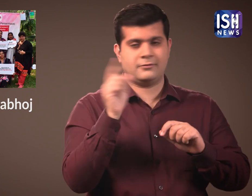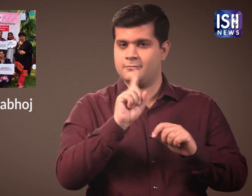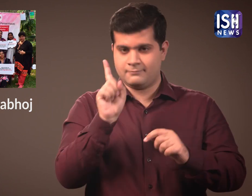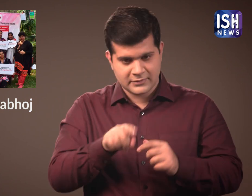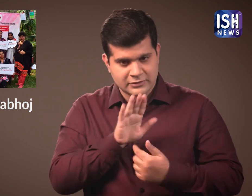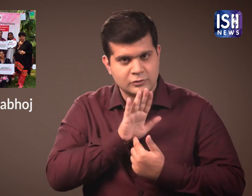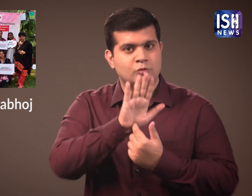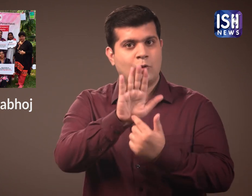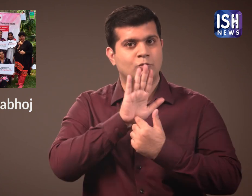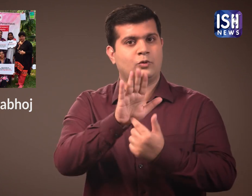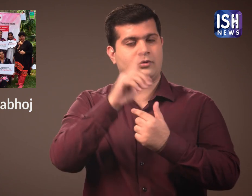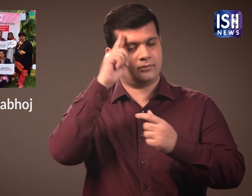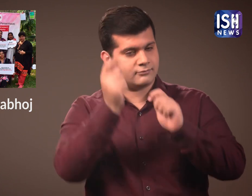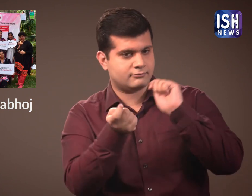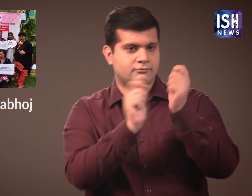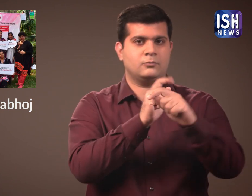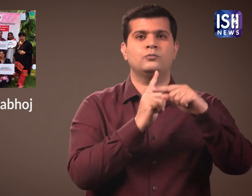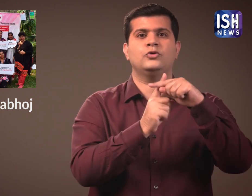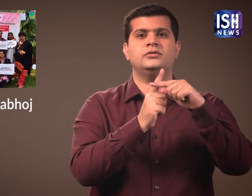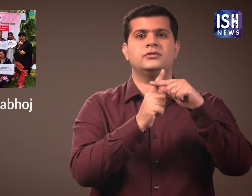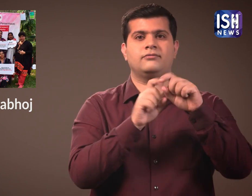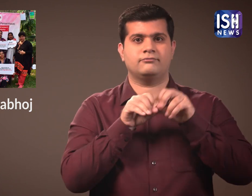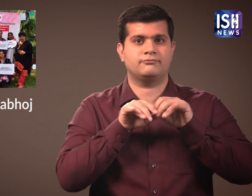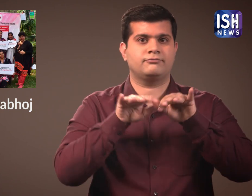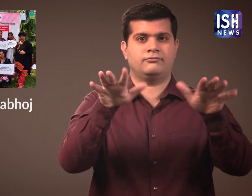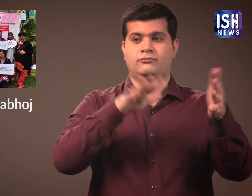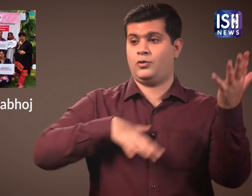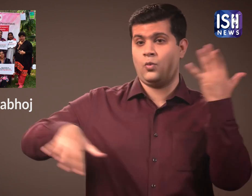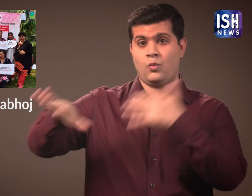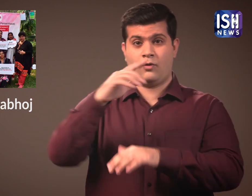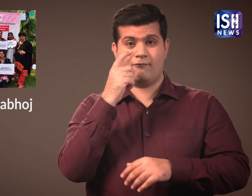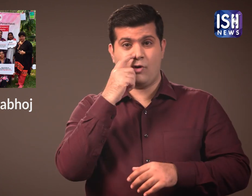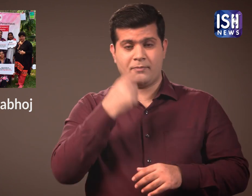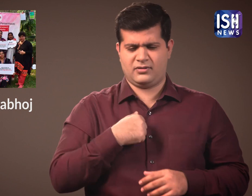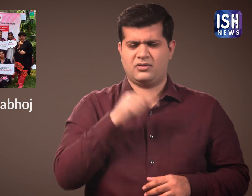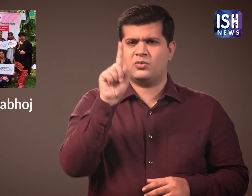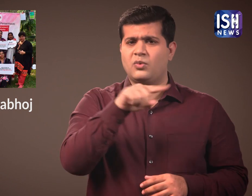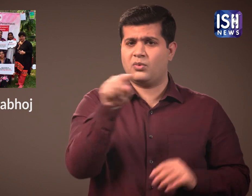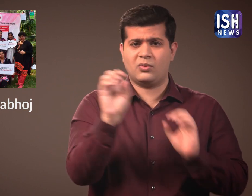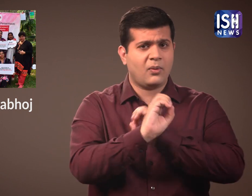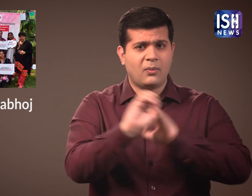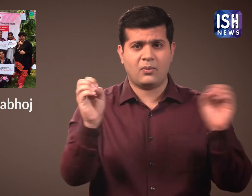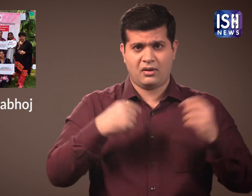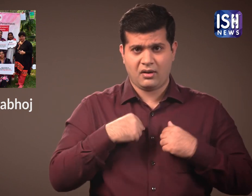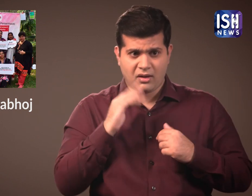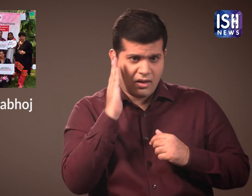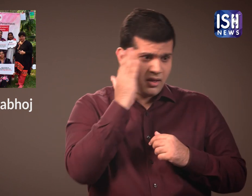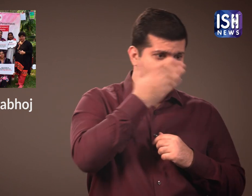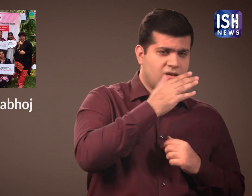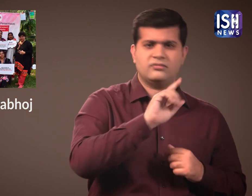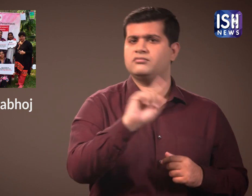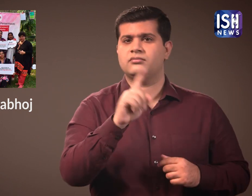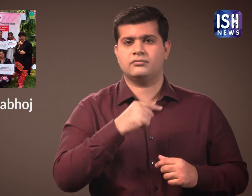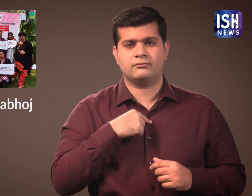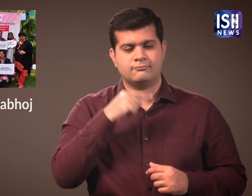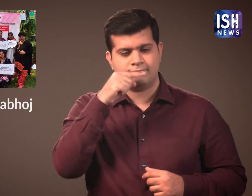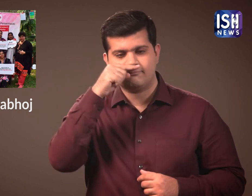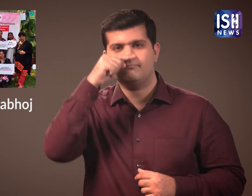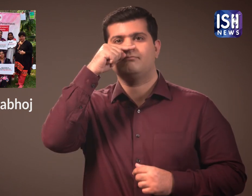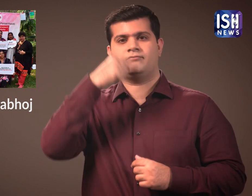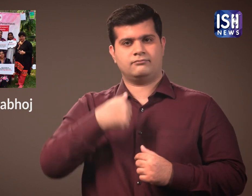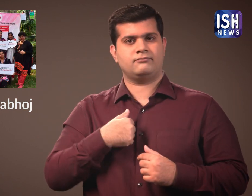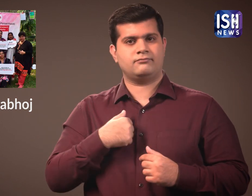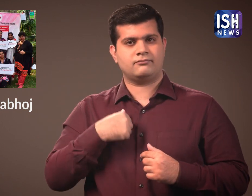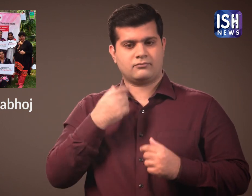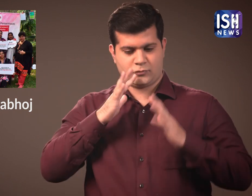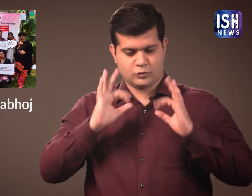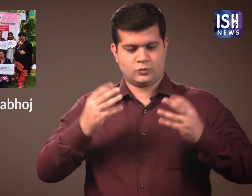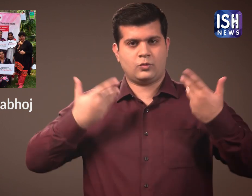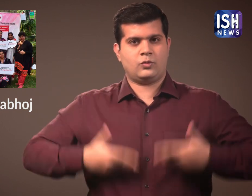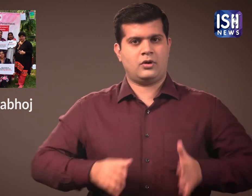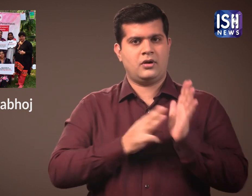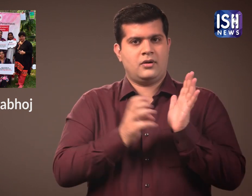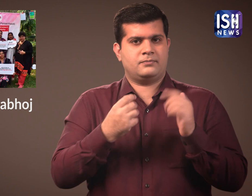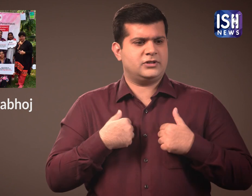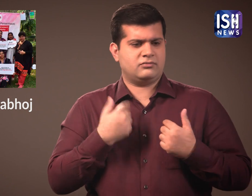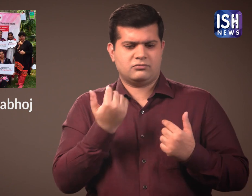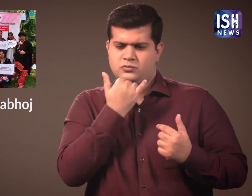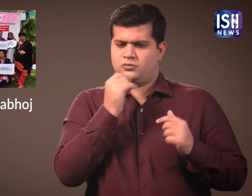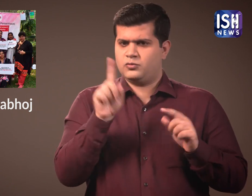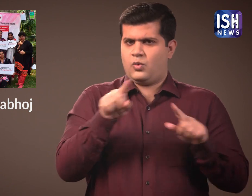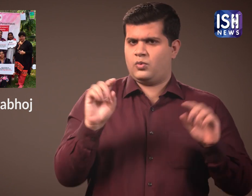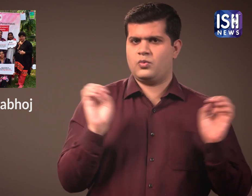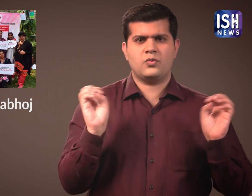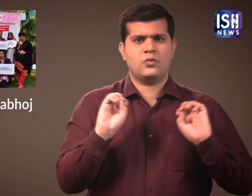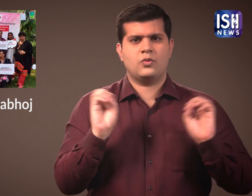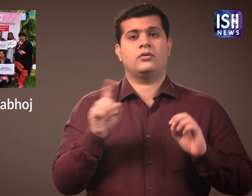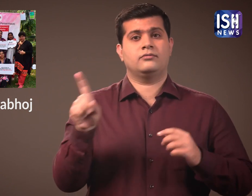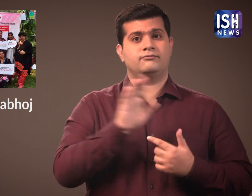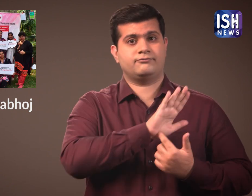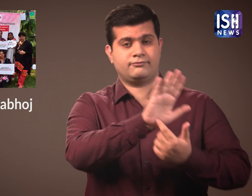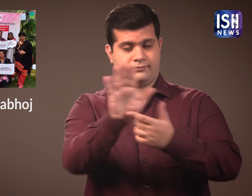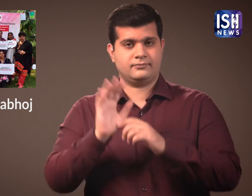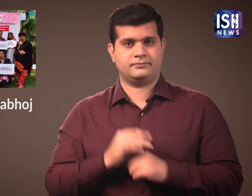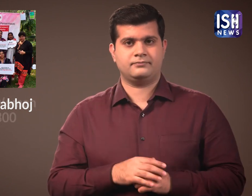The NGO wanted to showcase that there is nothing wrong with menstruation and they must stand proud.